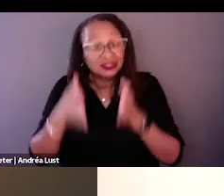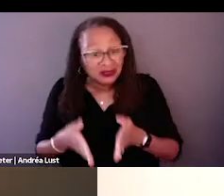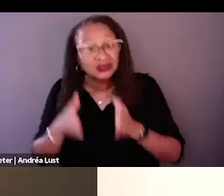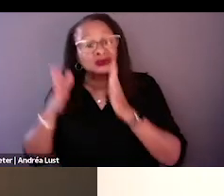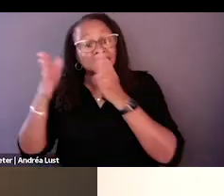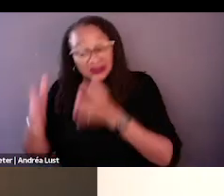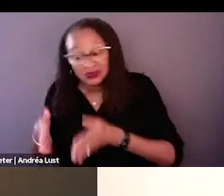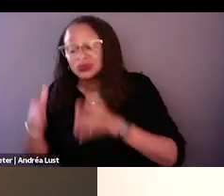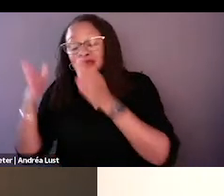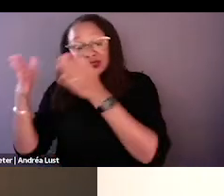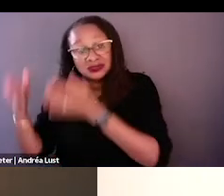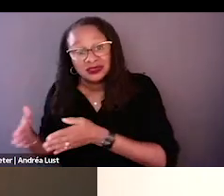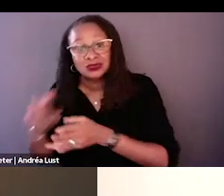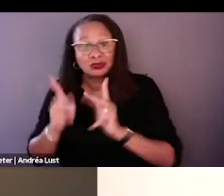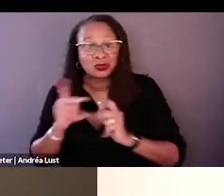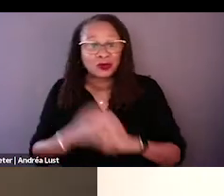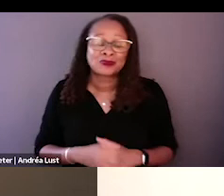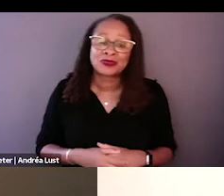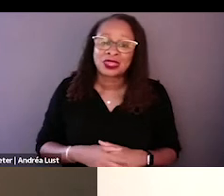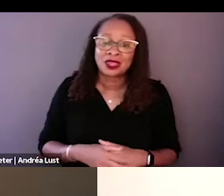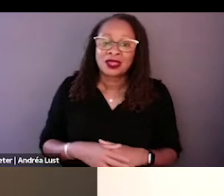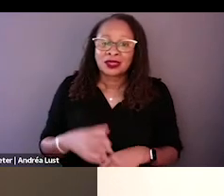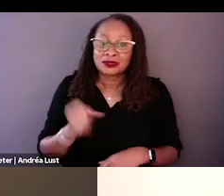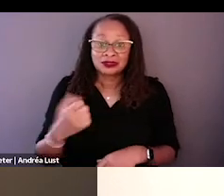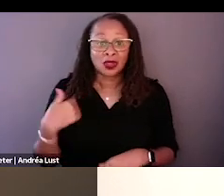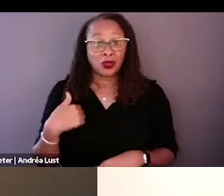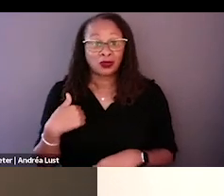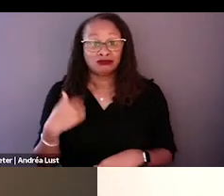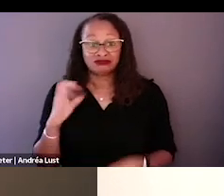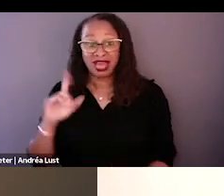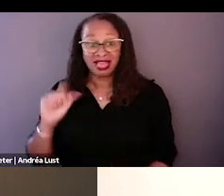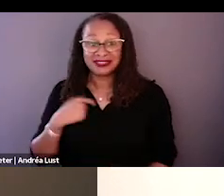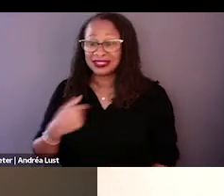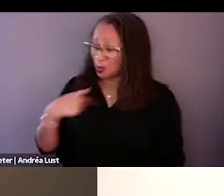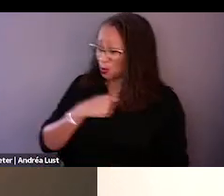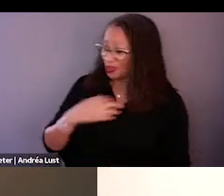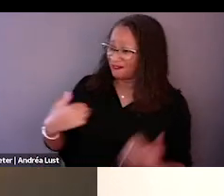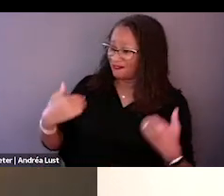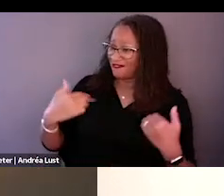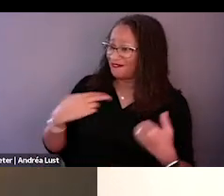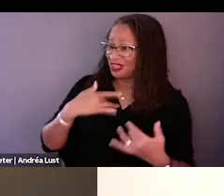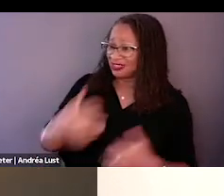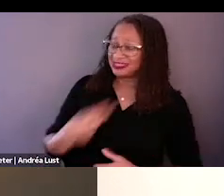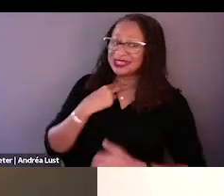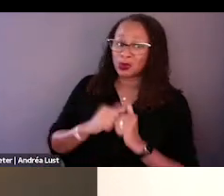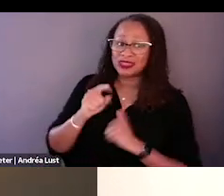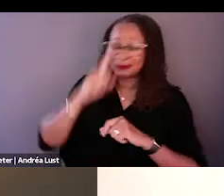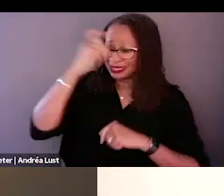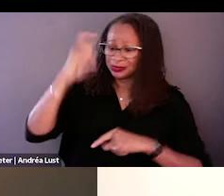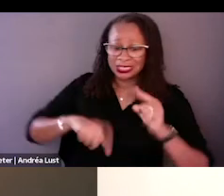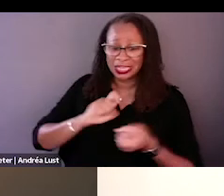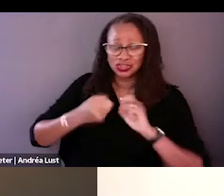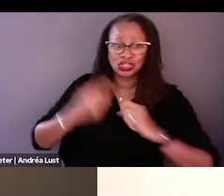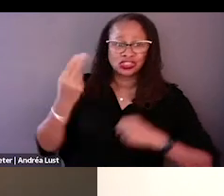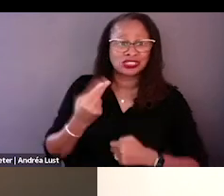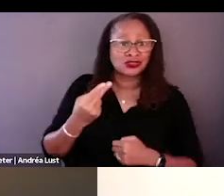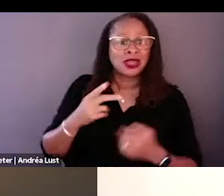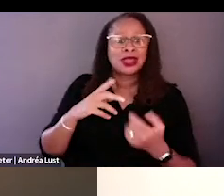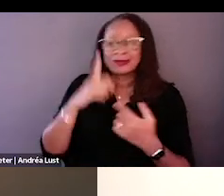victory, so you have the feeling, you know, anything that we can know, there's something at stake.